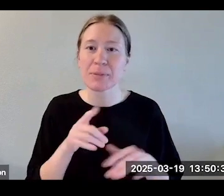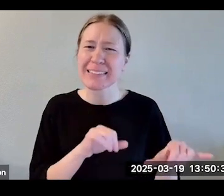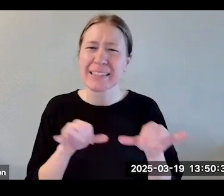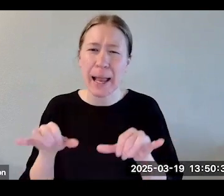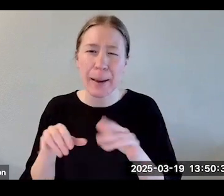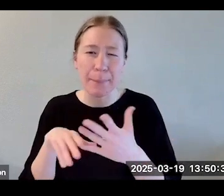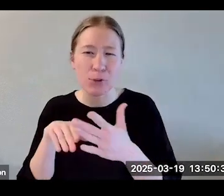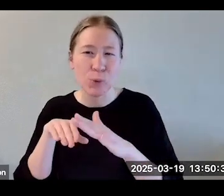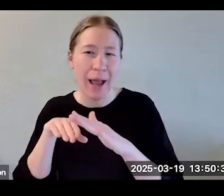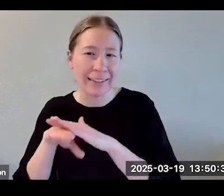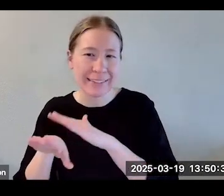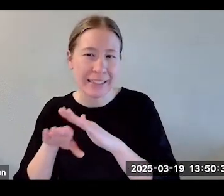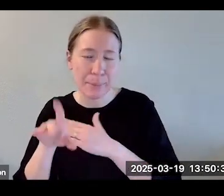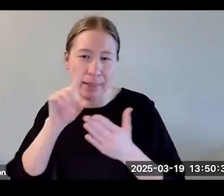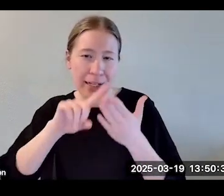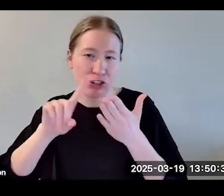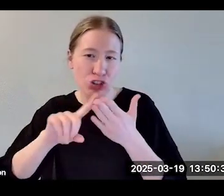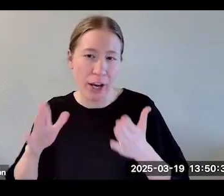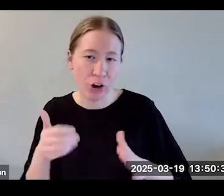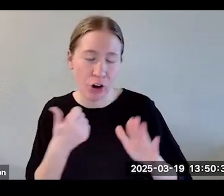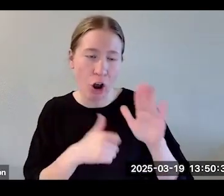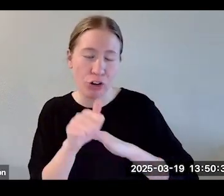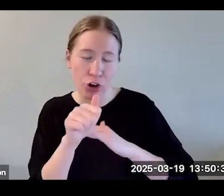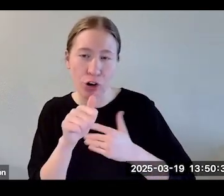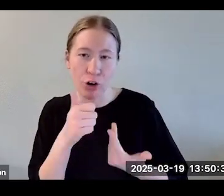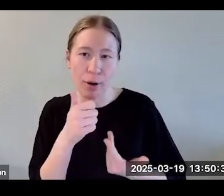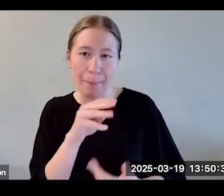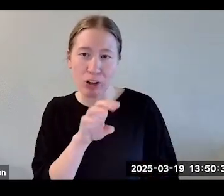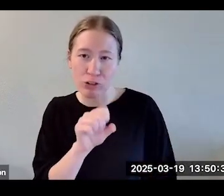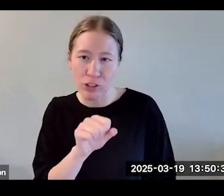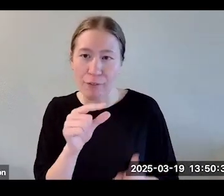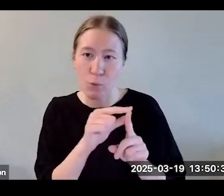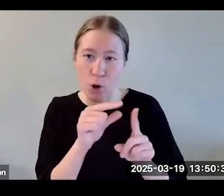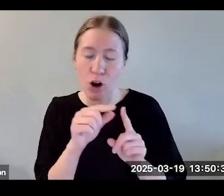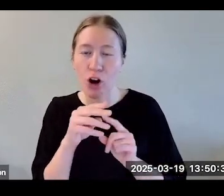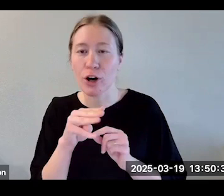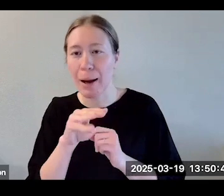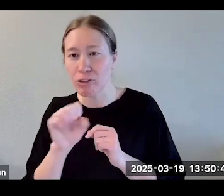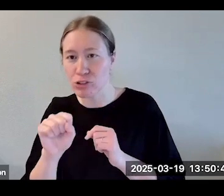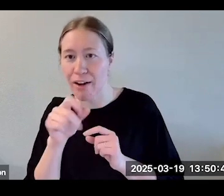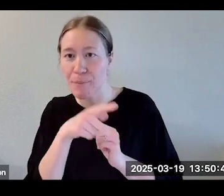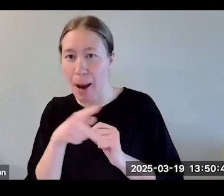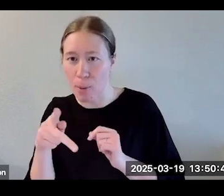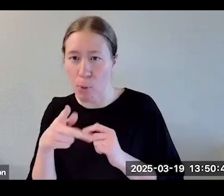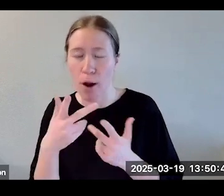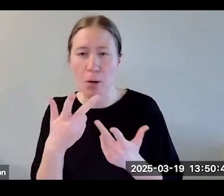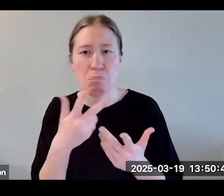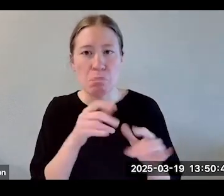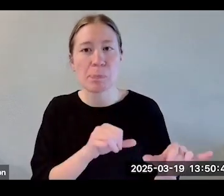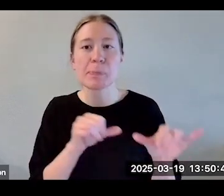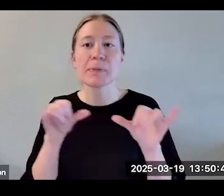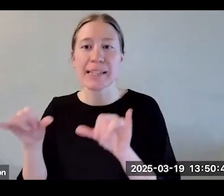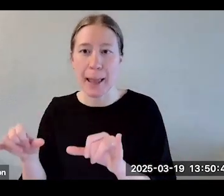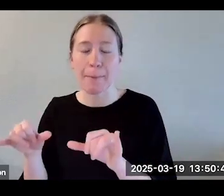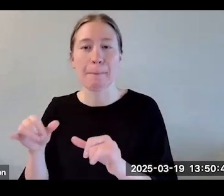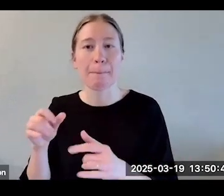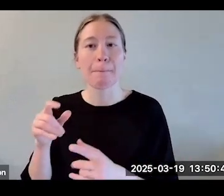from Microsoft Word or Microsoft PowerPoint. And it kind of helps you walk through how to improve Google Docs in a similar way.